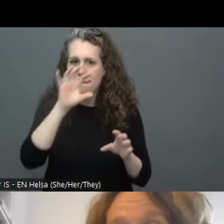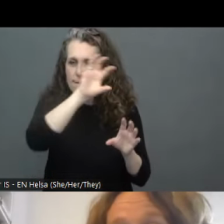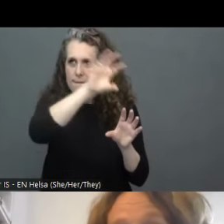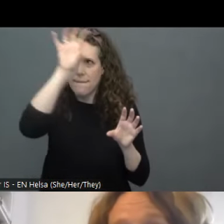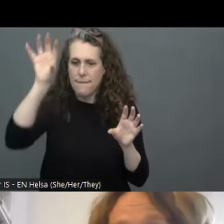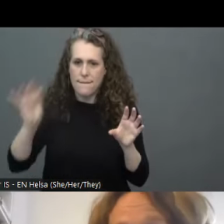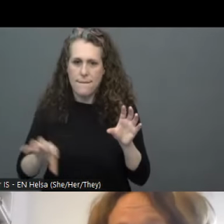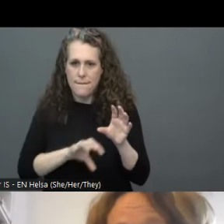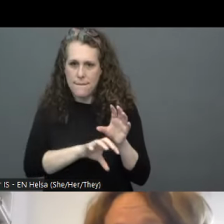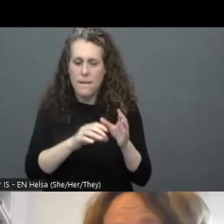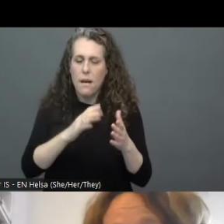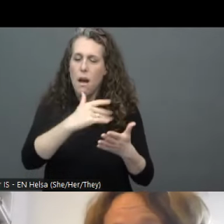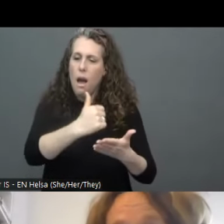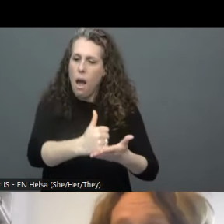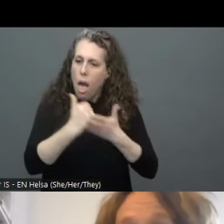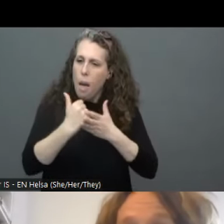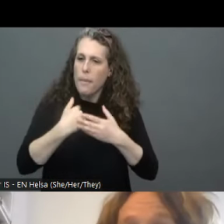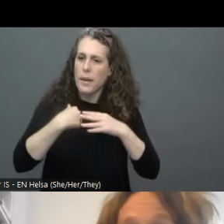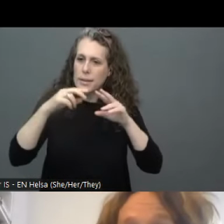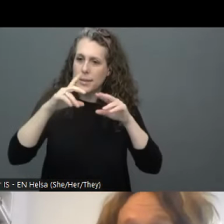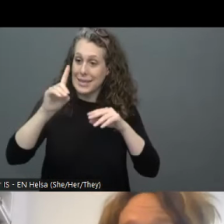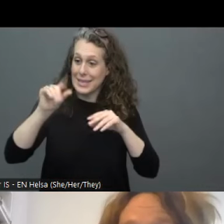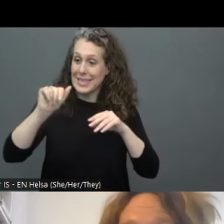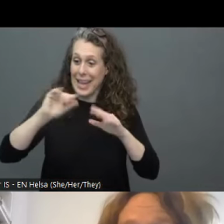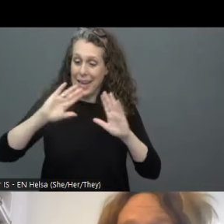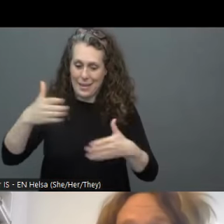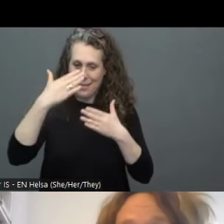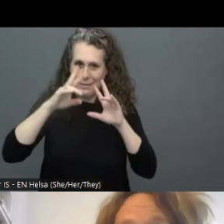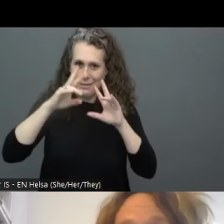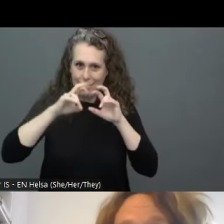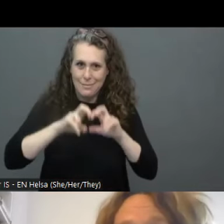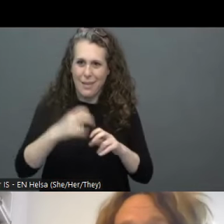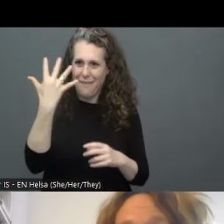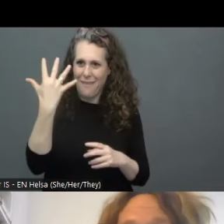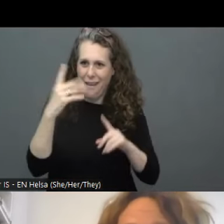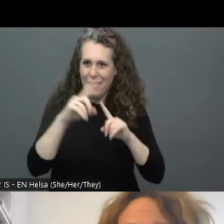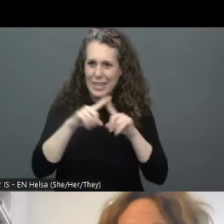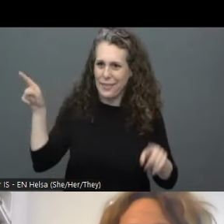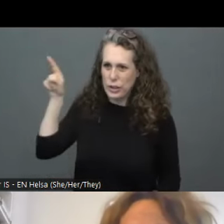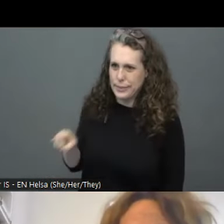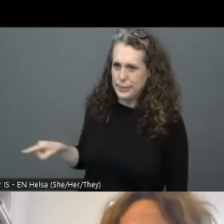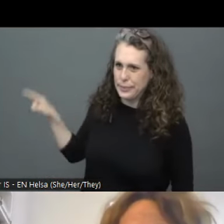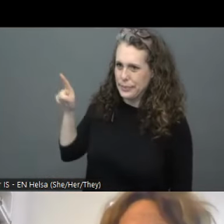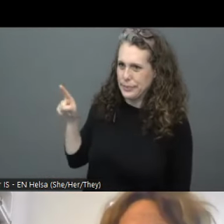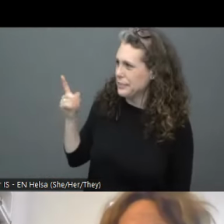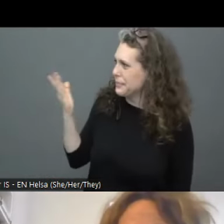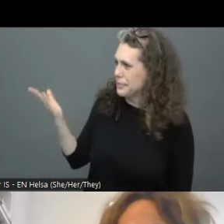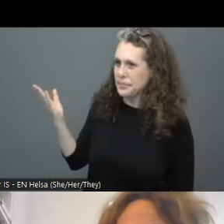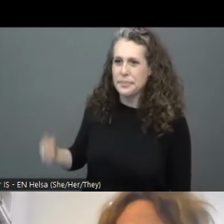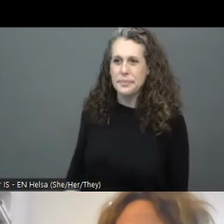data collection, empowerment, capacity development of humanitarian actors, including as